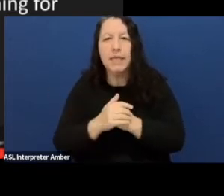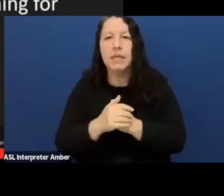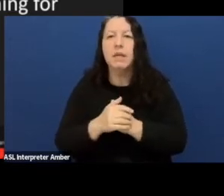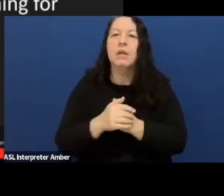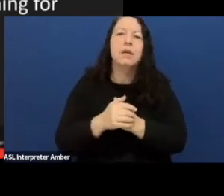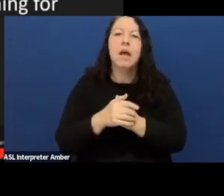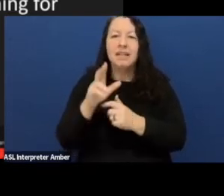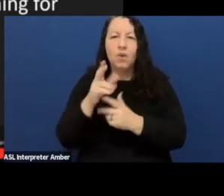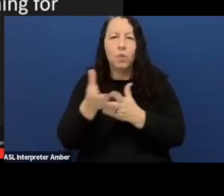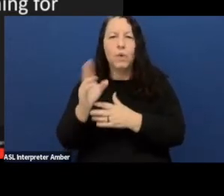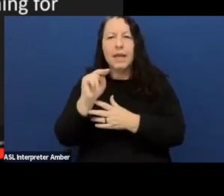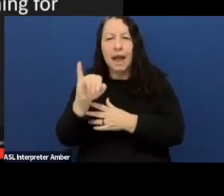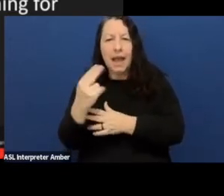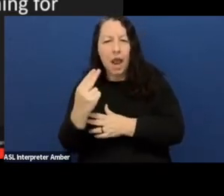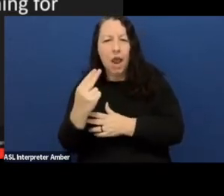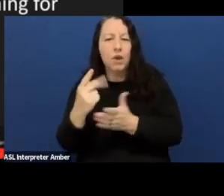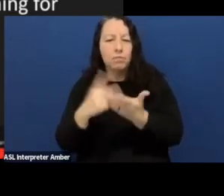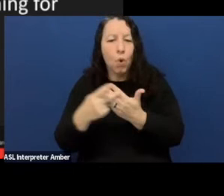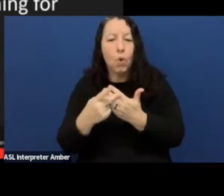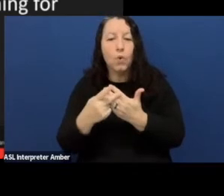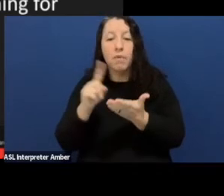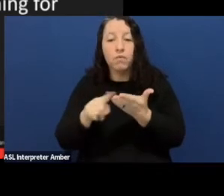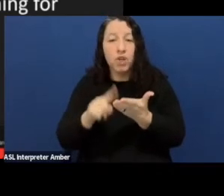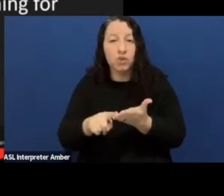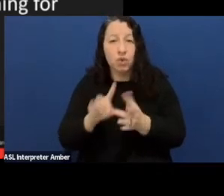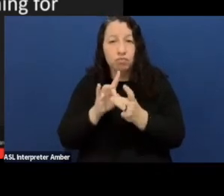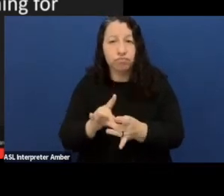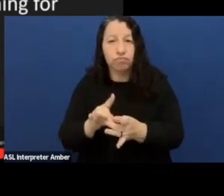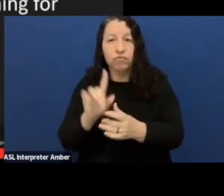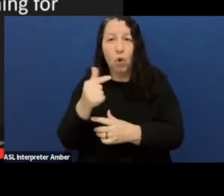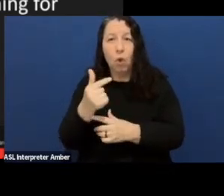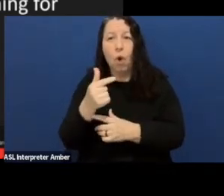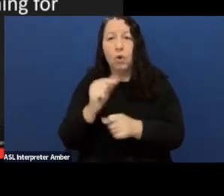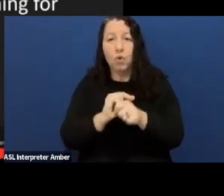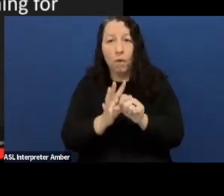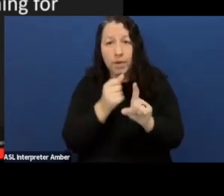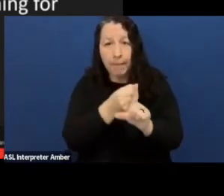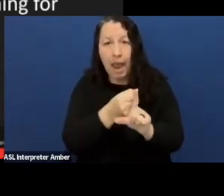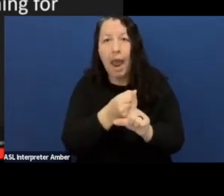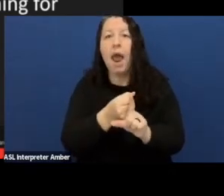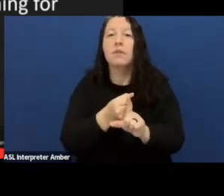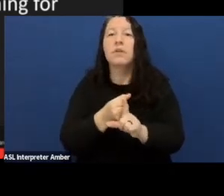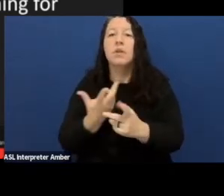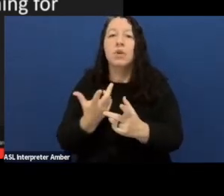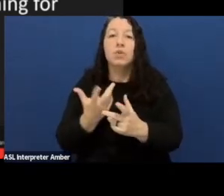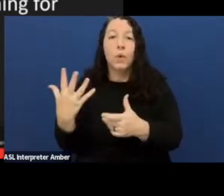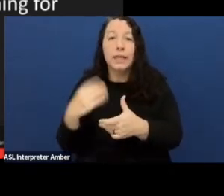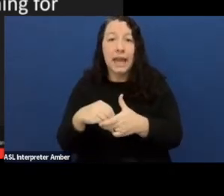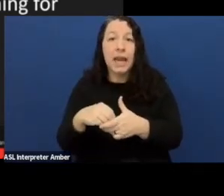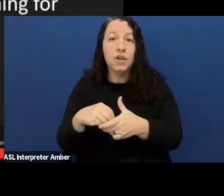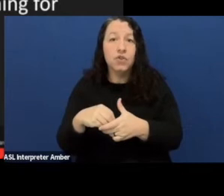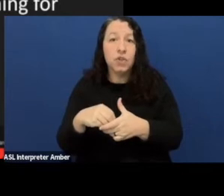changes in the large RECOVER initiative, which is an NIH program of research around Long